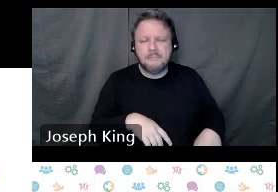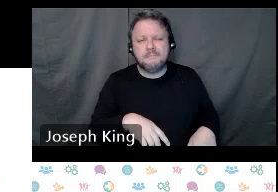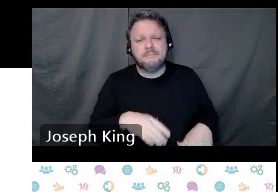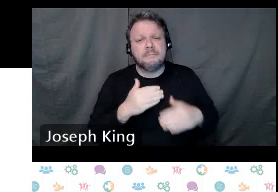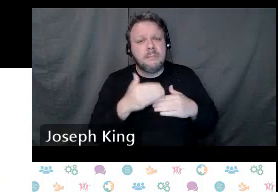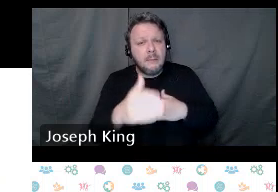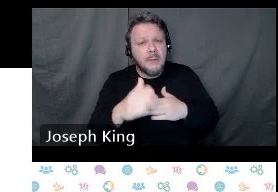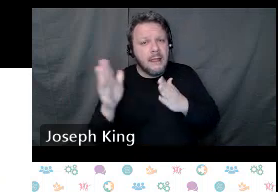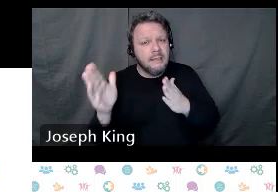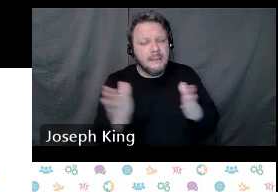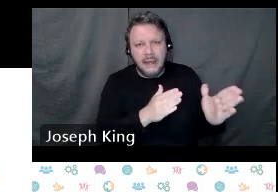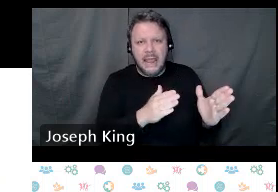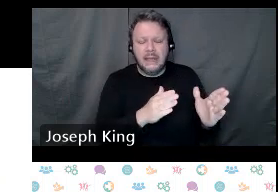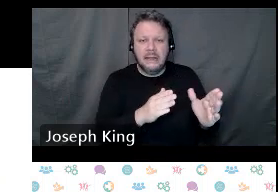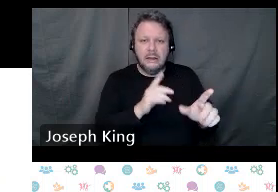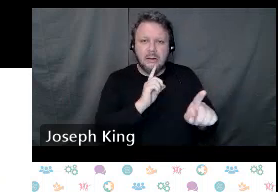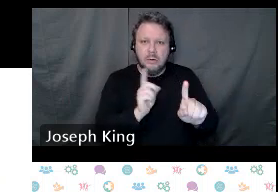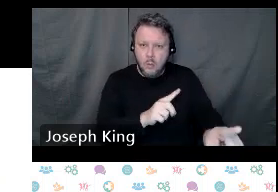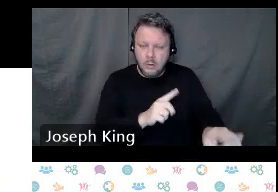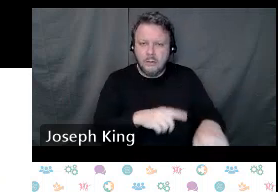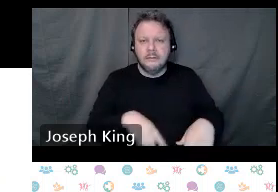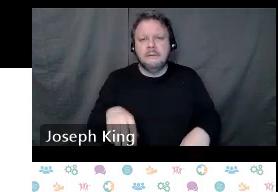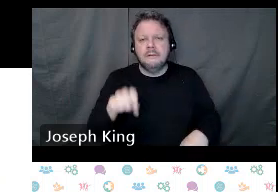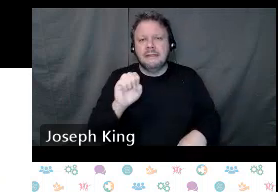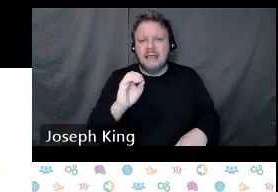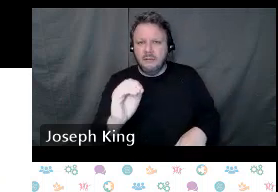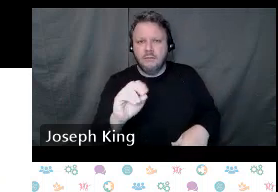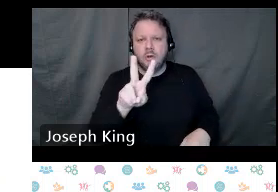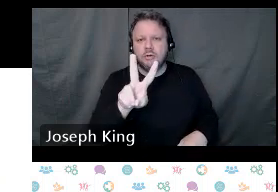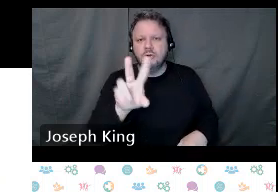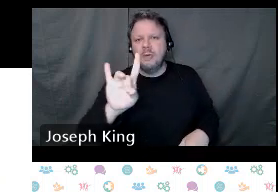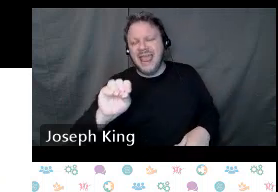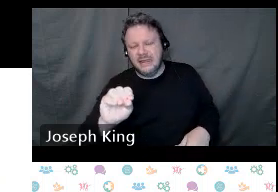And beyond the planning mandate, Executive Order 280 included several